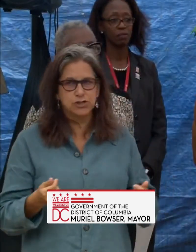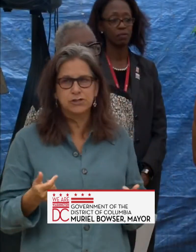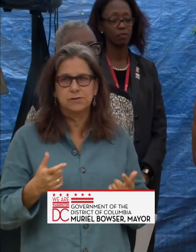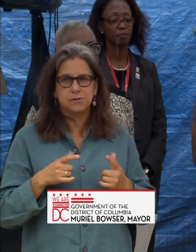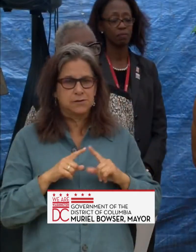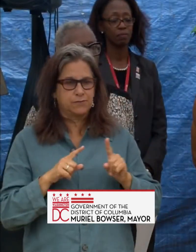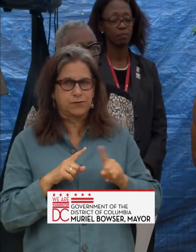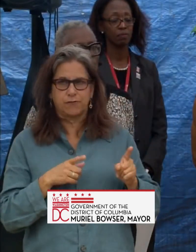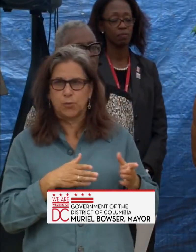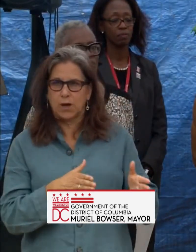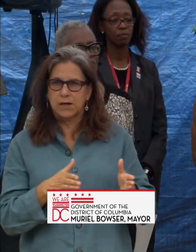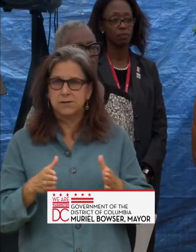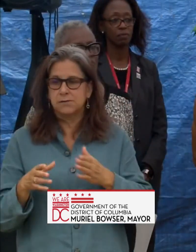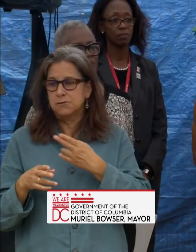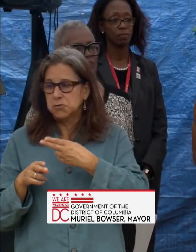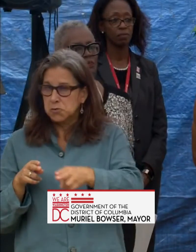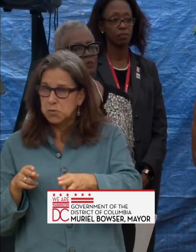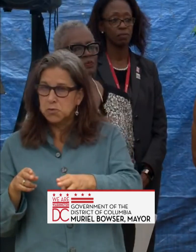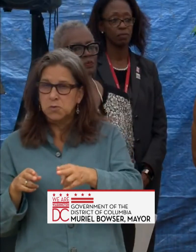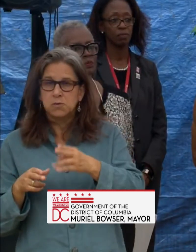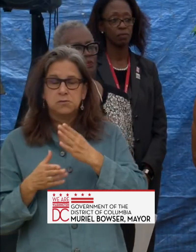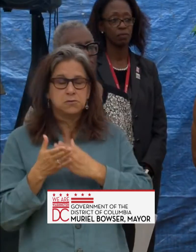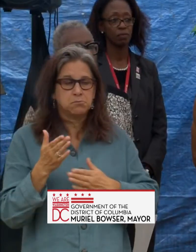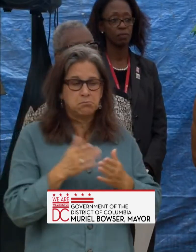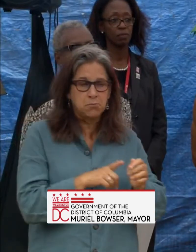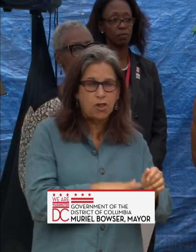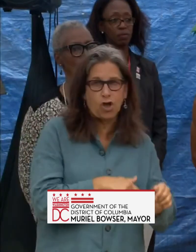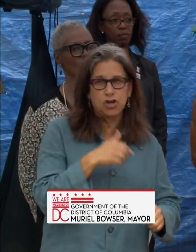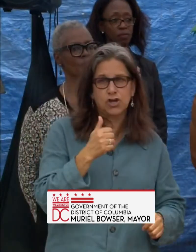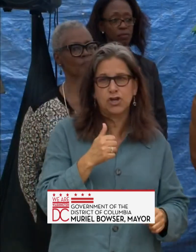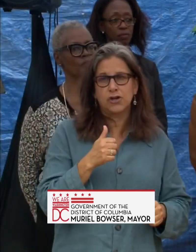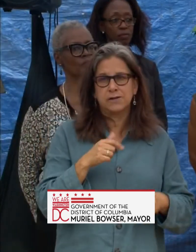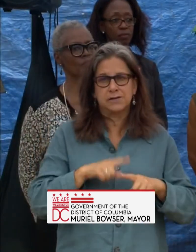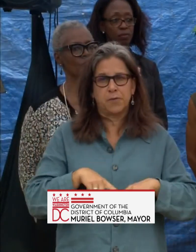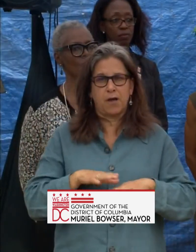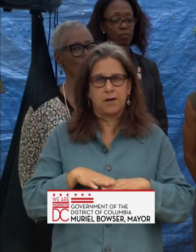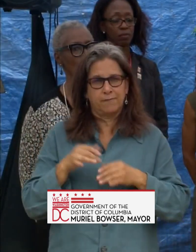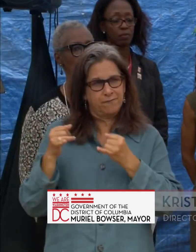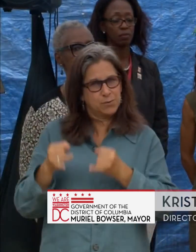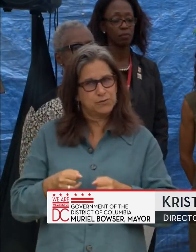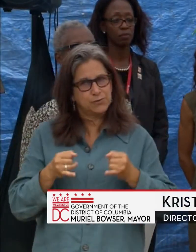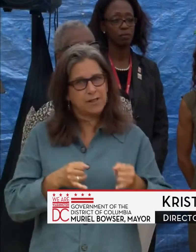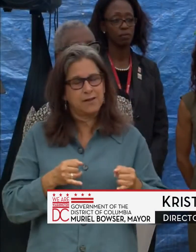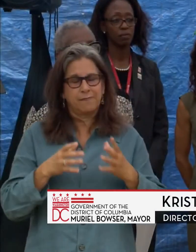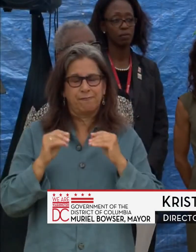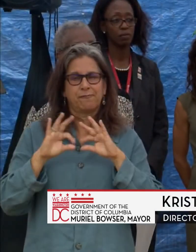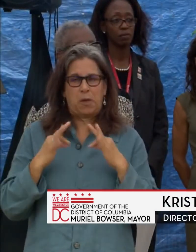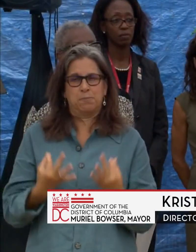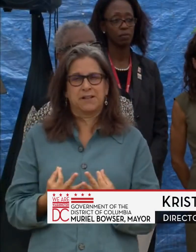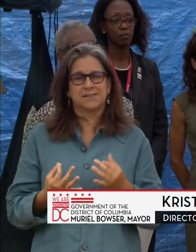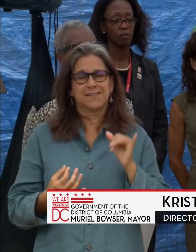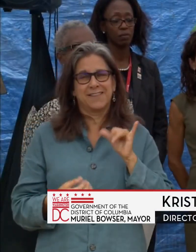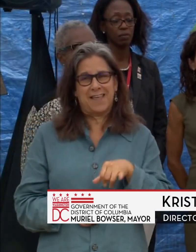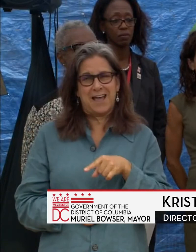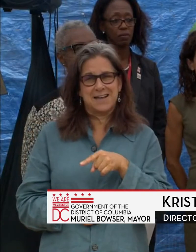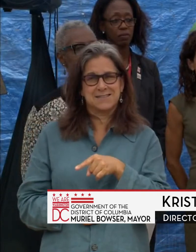SERVICE PROGRAMS AND SOME LONGER TERM OR PERMANENT FOR MOST VULNERABLE INDIVIDUALS AND FAMILIES. THAT IS WHAT THE HOMEWARD D.C. STRATEGY IS REALLY ABOUT.